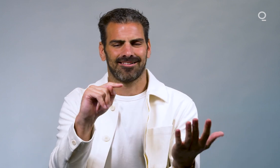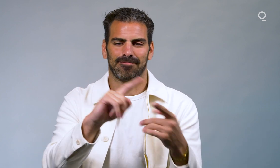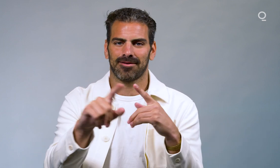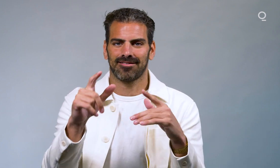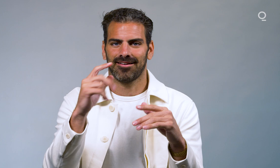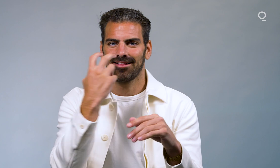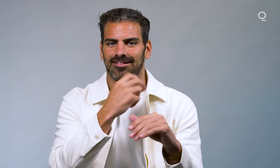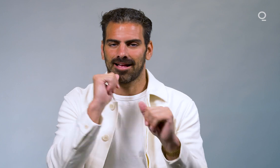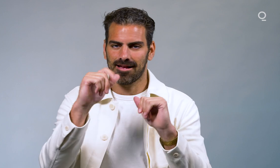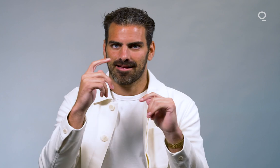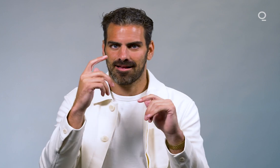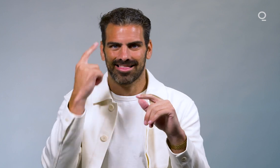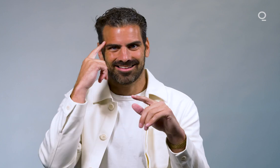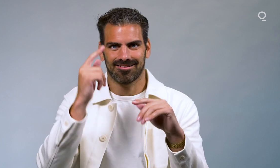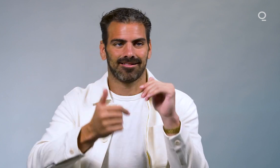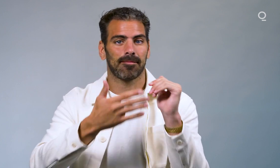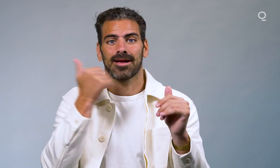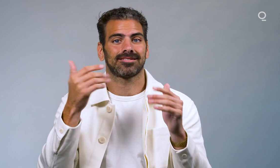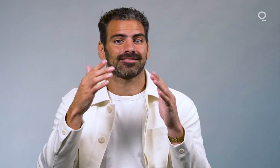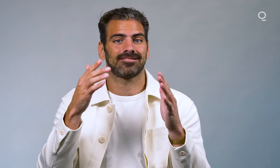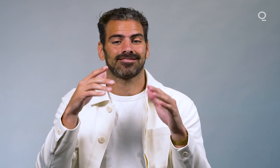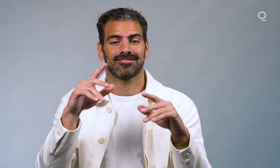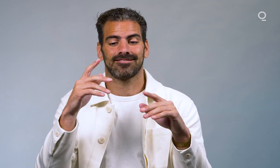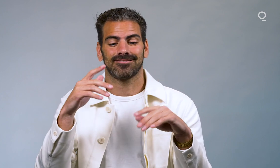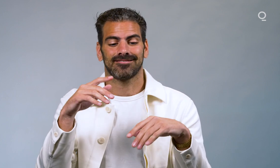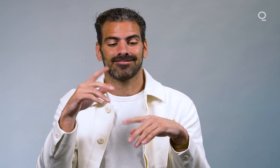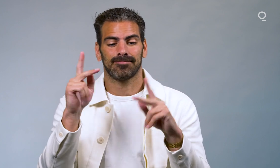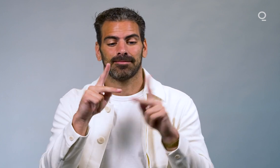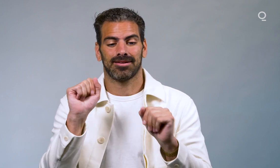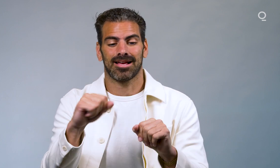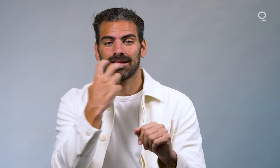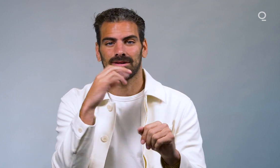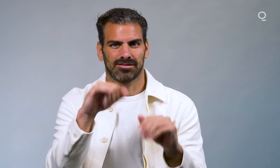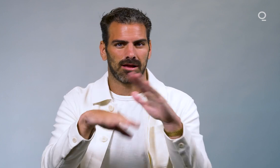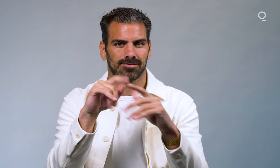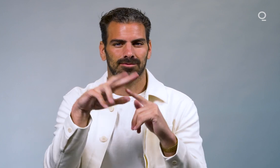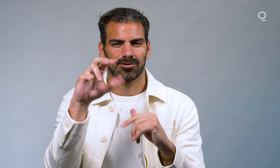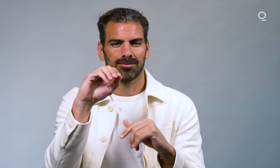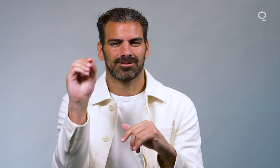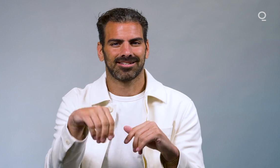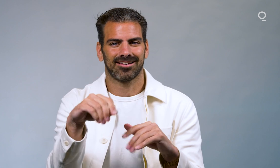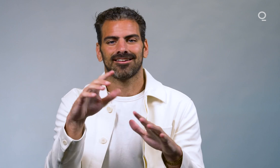I depend on lip reading often, you know? And honestly, lip reading is certainly not the best way to communicate.